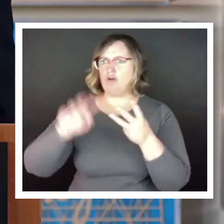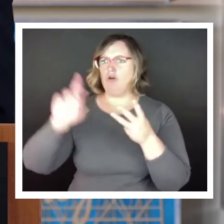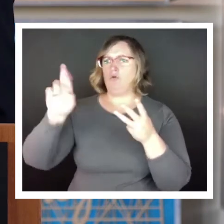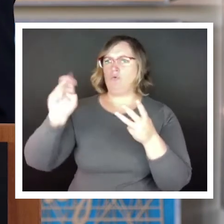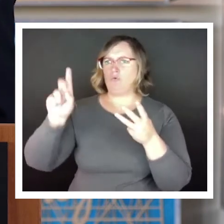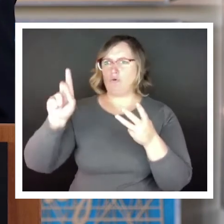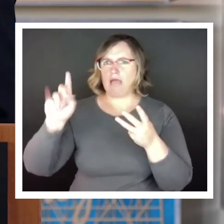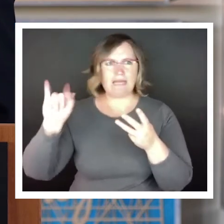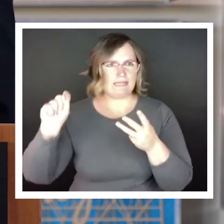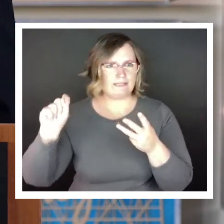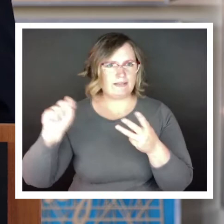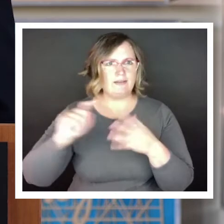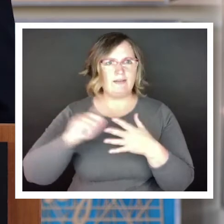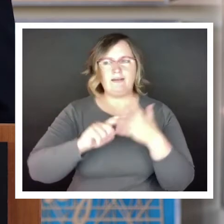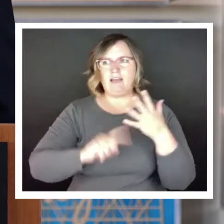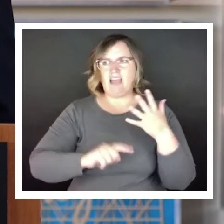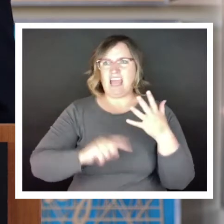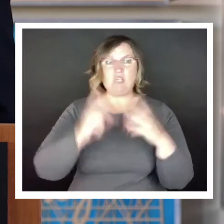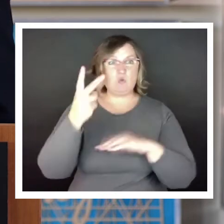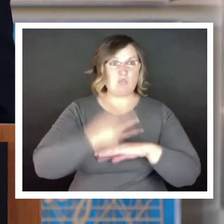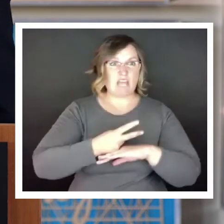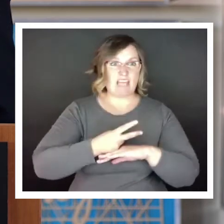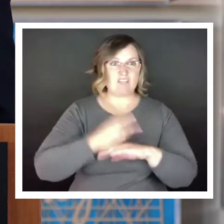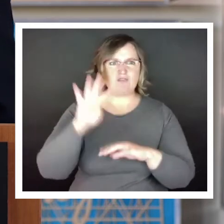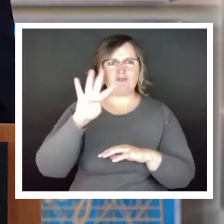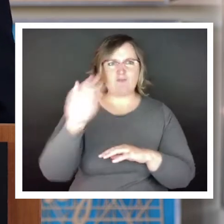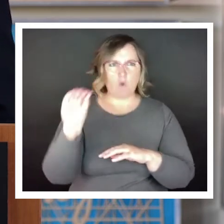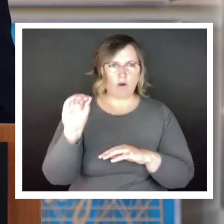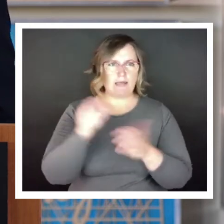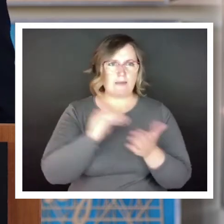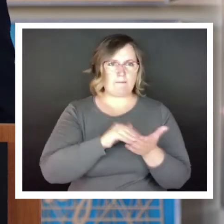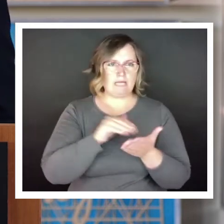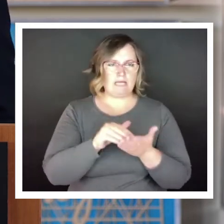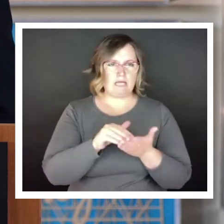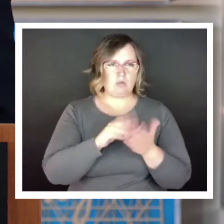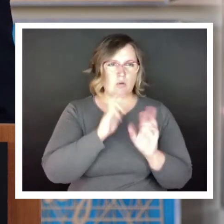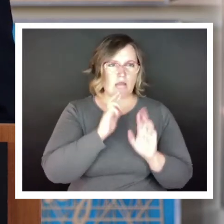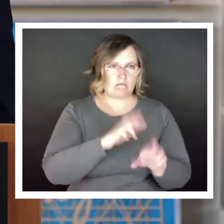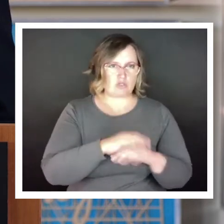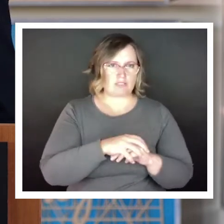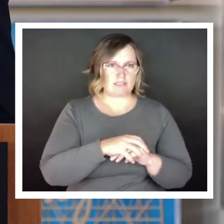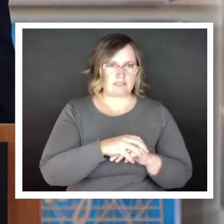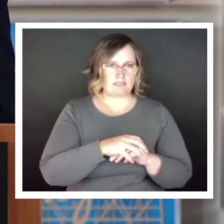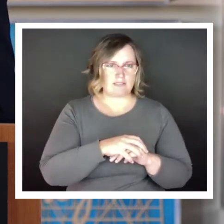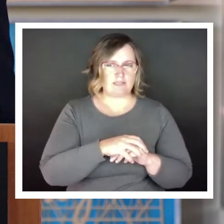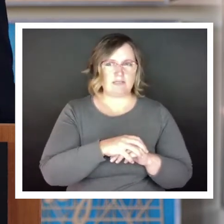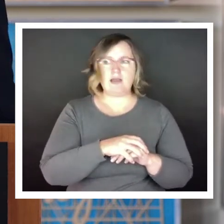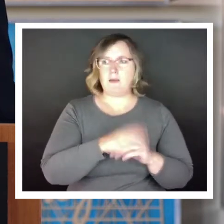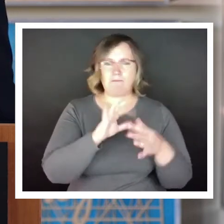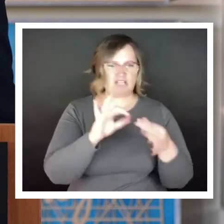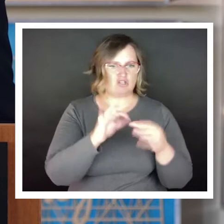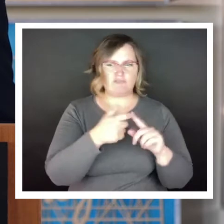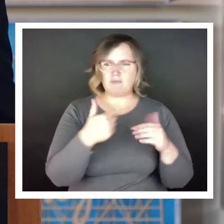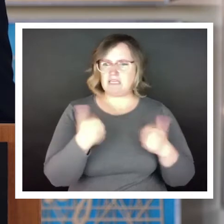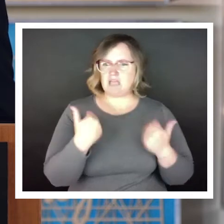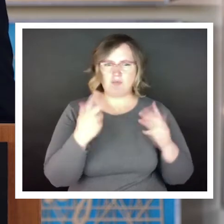hit 40 million impressions. Messages from young people started pouring in 1000s of them